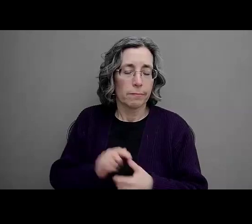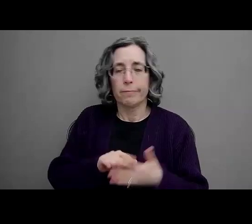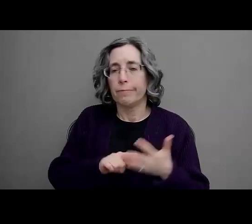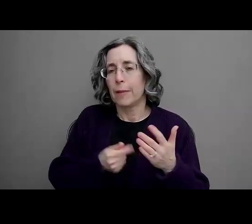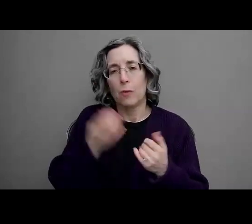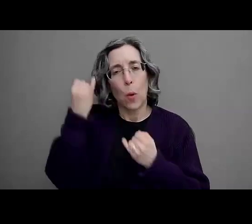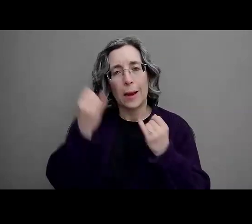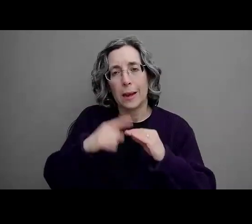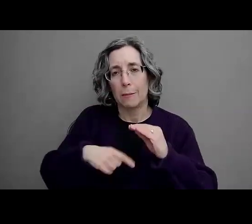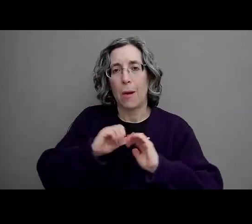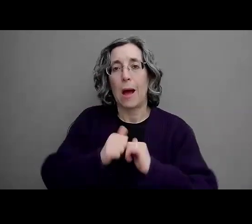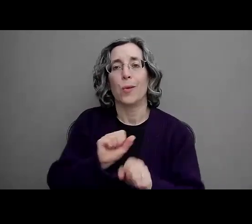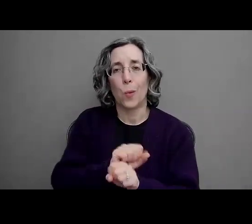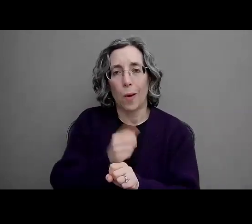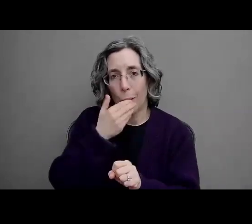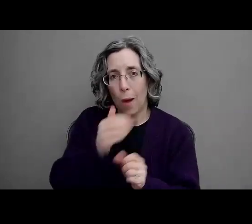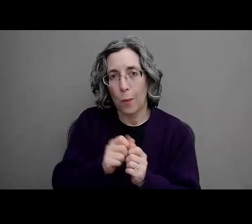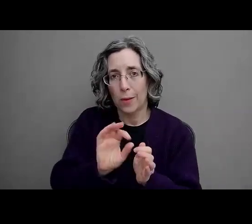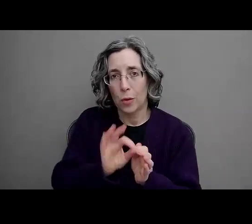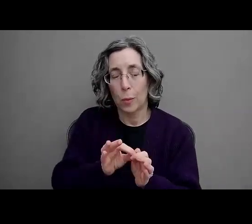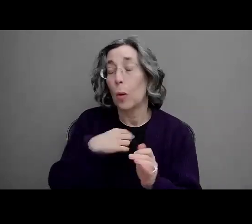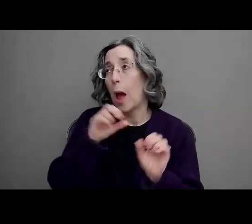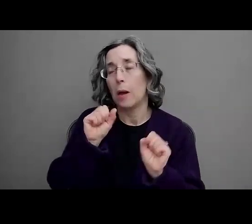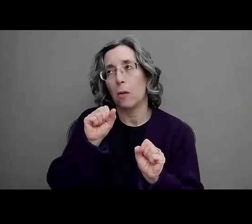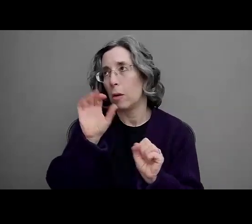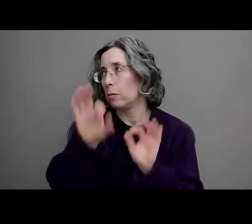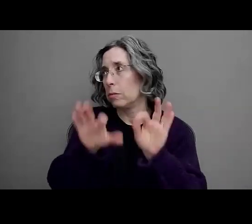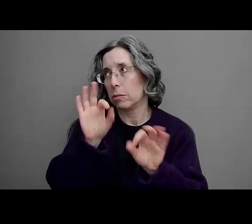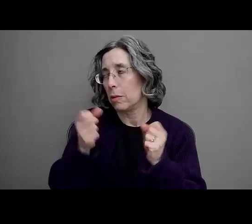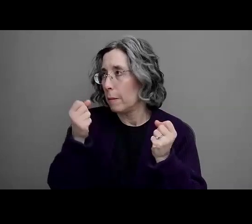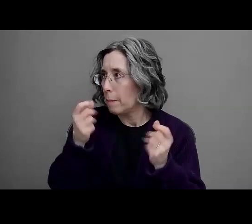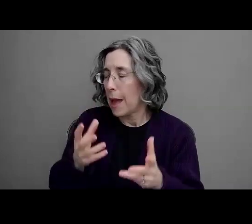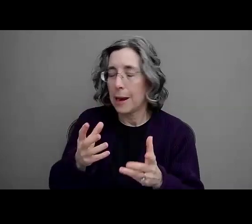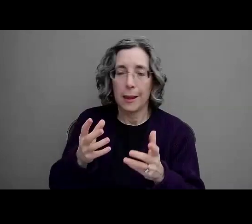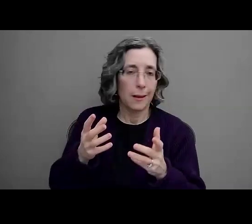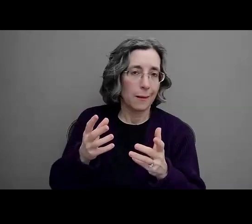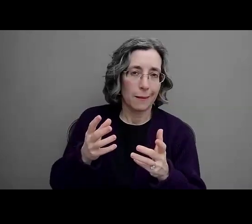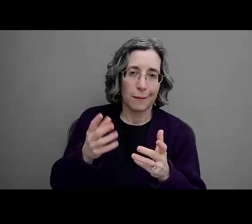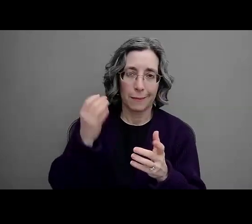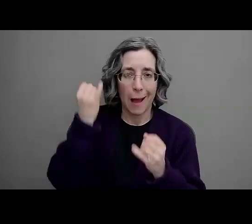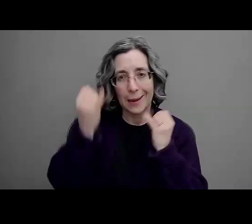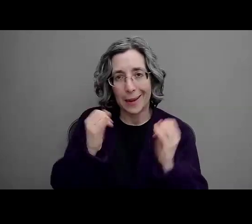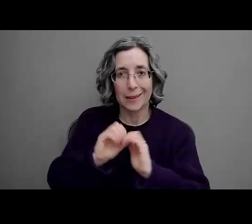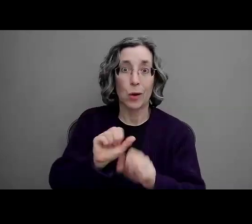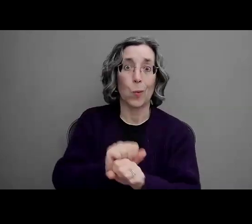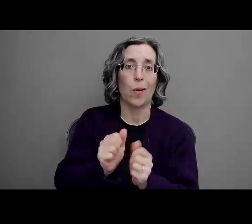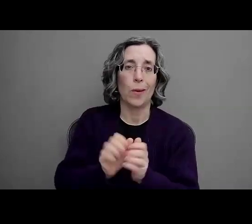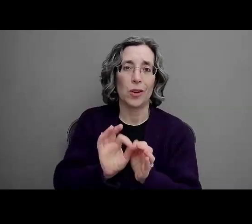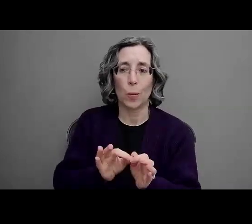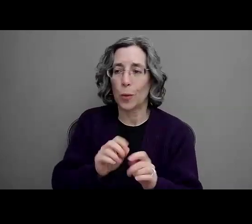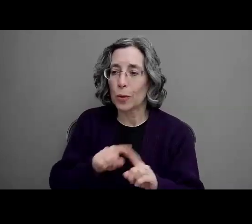as actually working with an interpreter. There are many, many more types of tips that I could give as far as working with interpreters, but I know that we are running short, and I